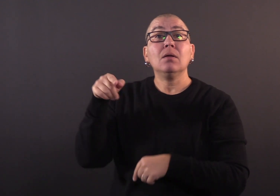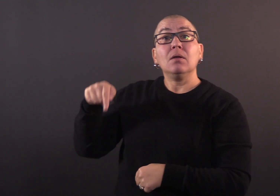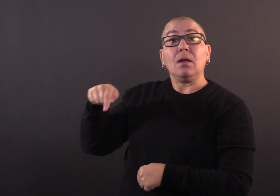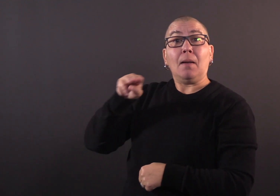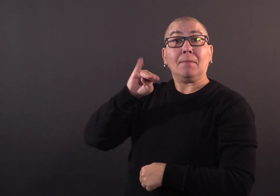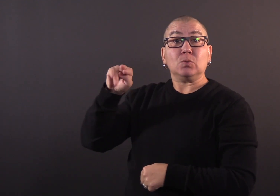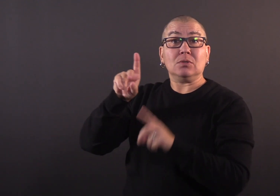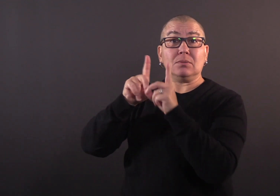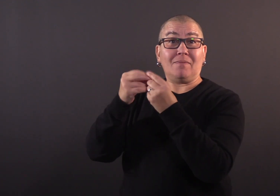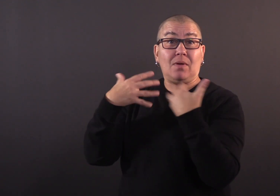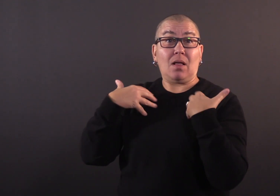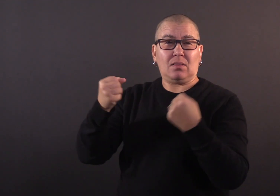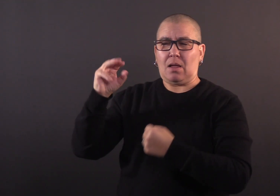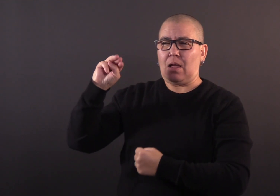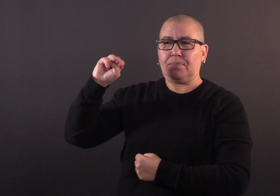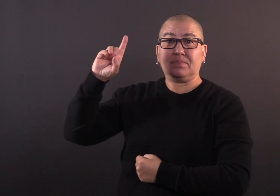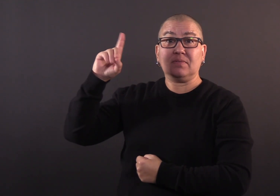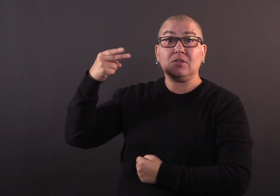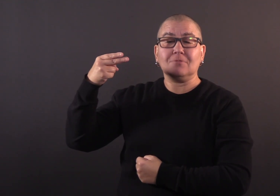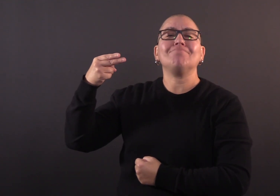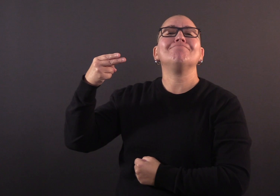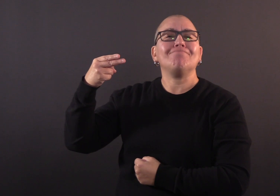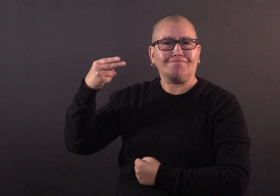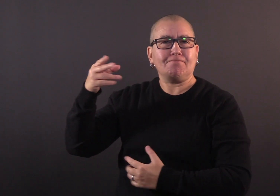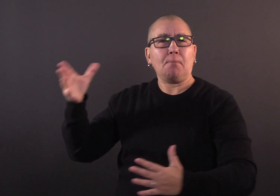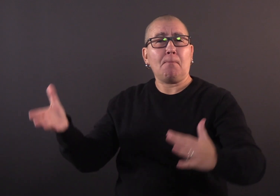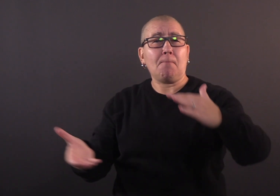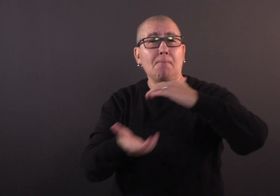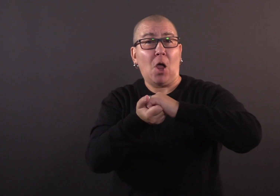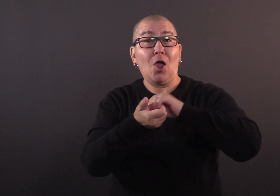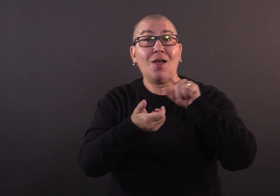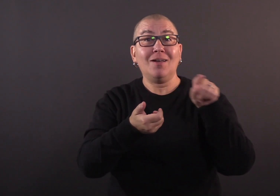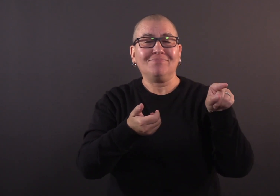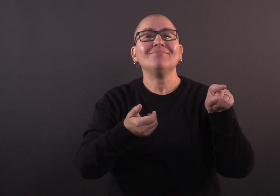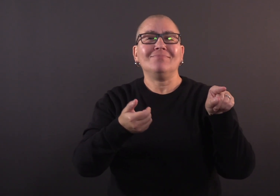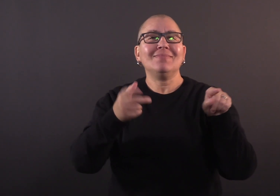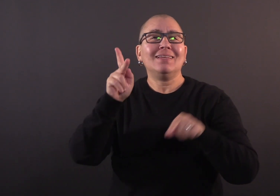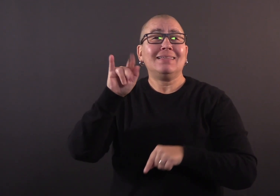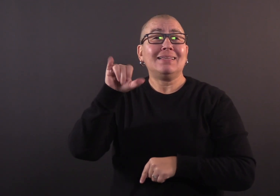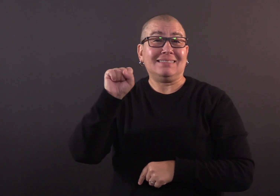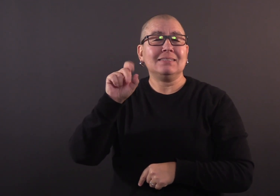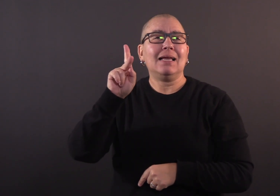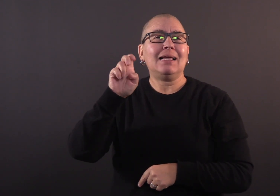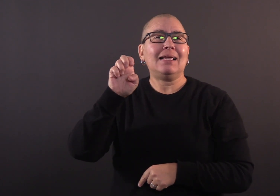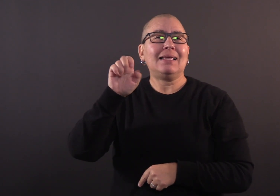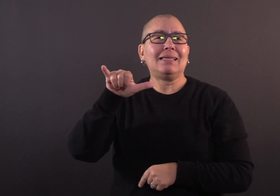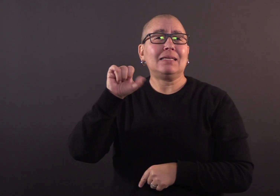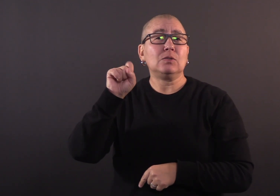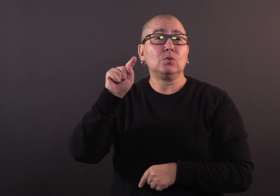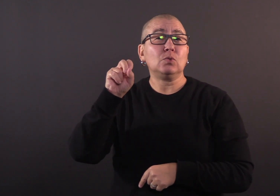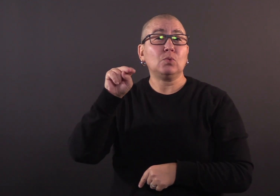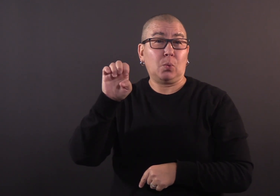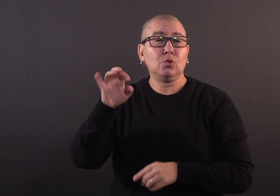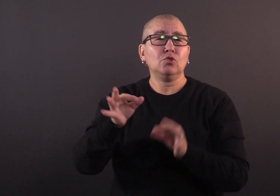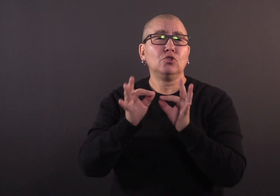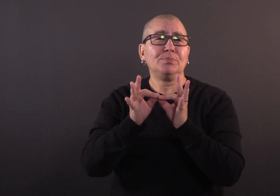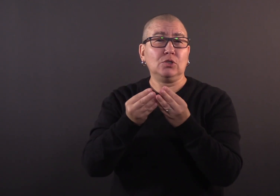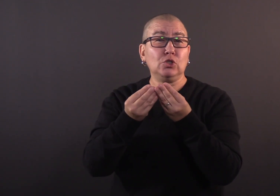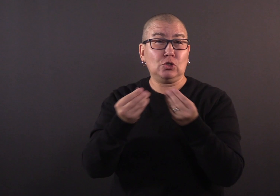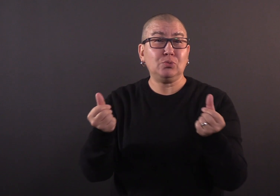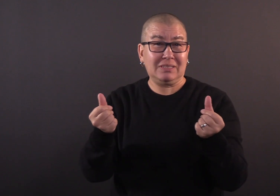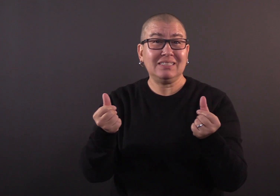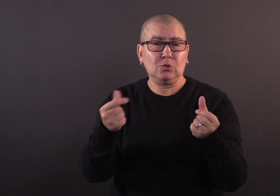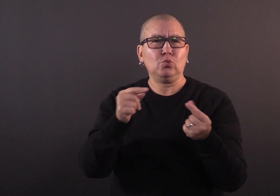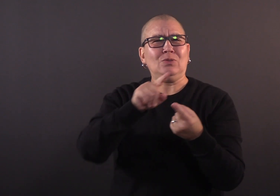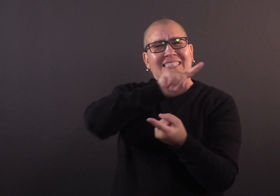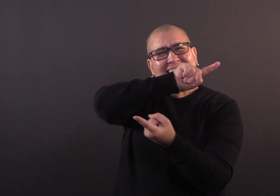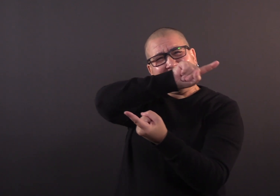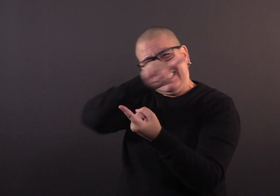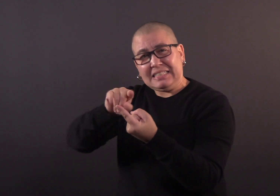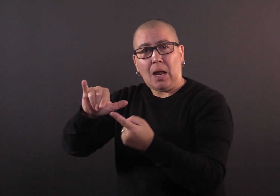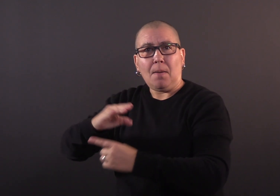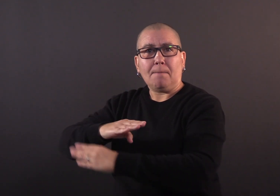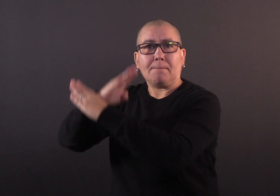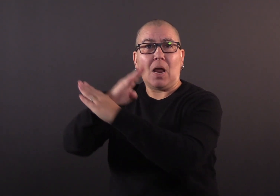Interpreting Services (KIS) to reduce barriers in accessing COVID-19 information, testing,